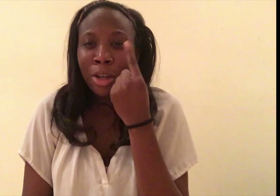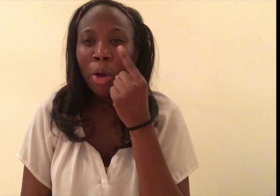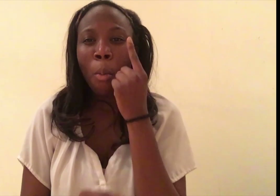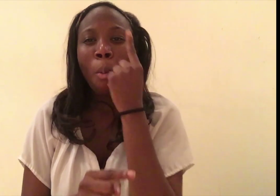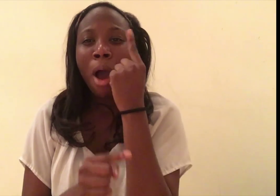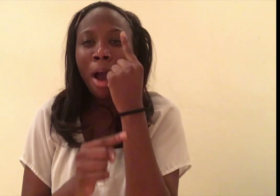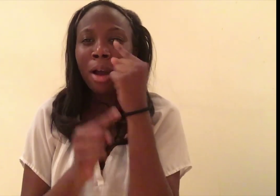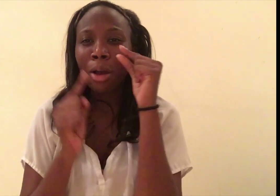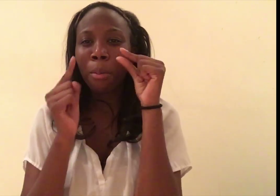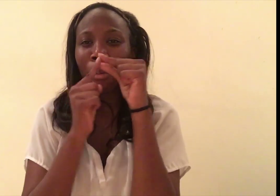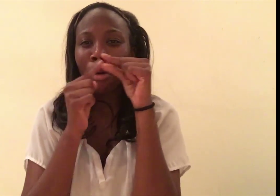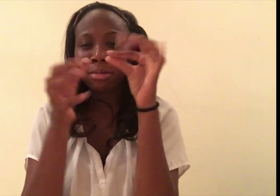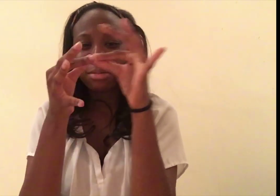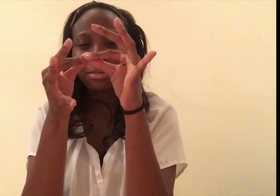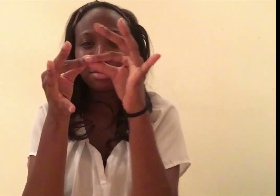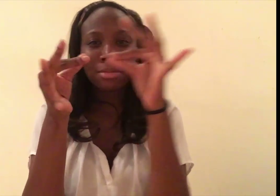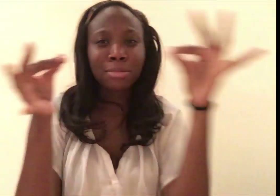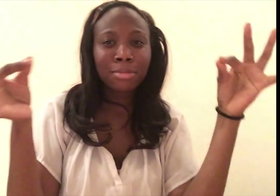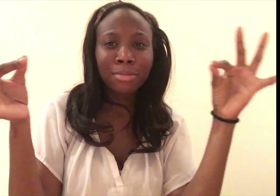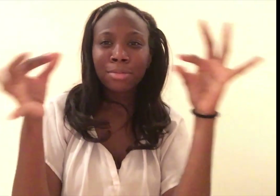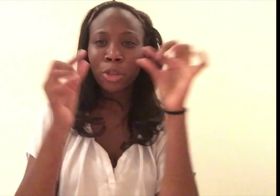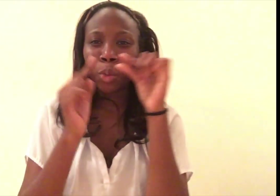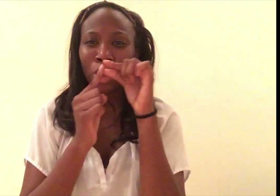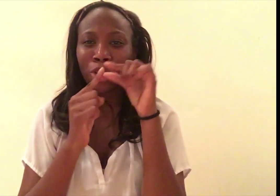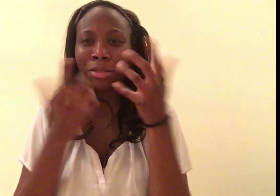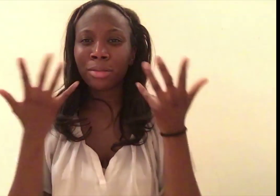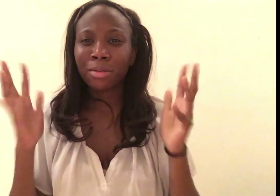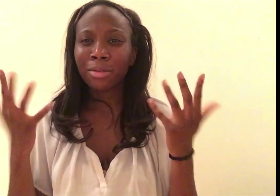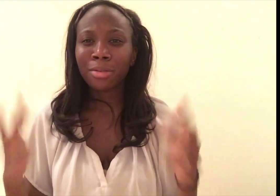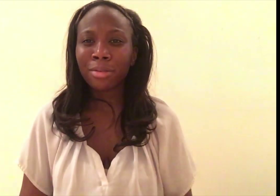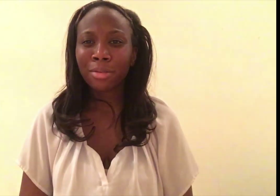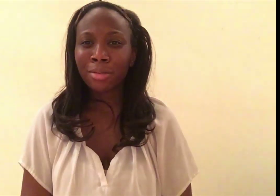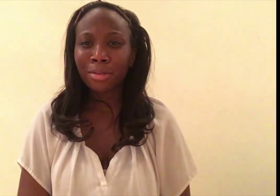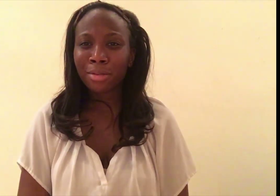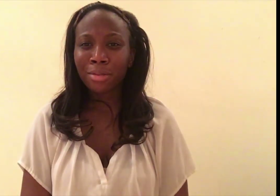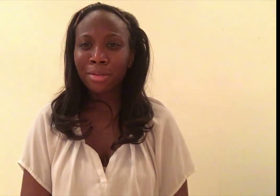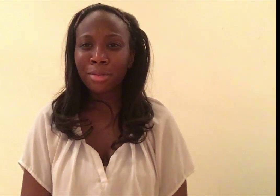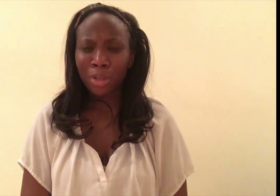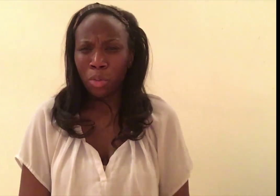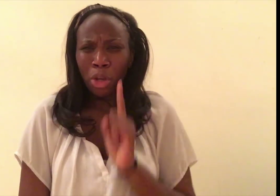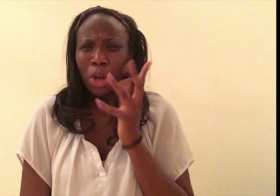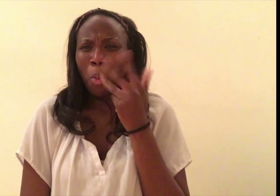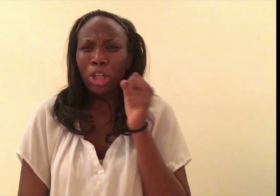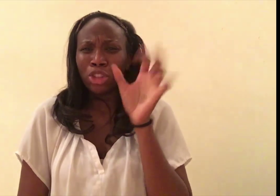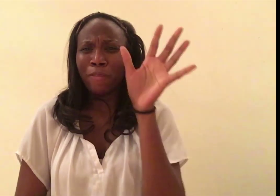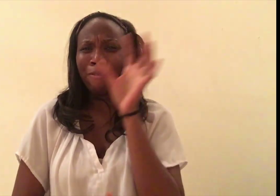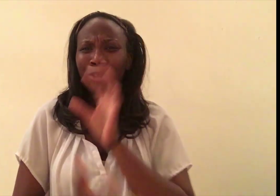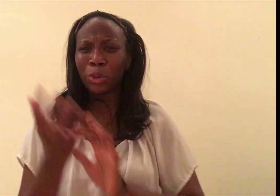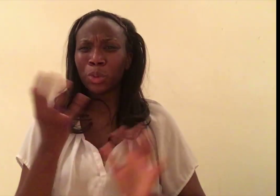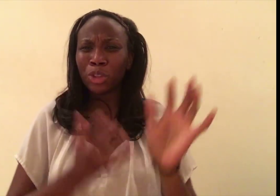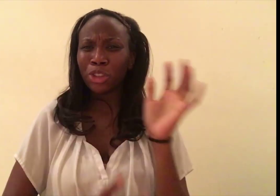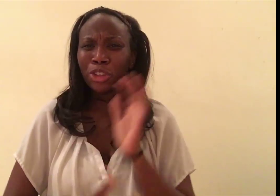Just one coherent string of words. Where was the confusion?